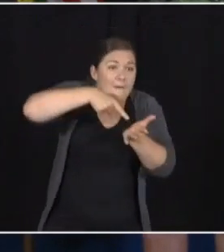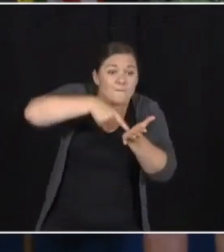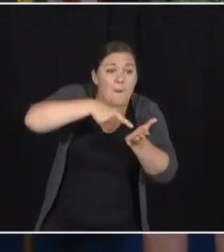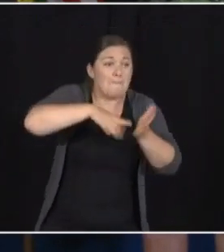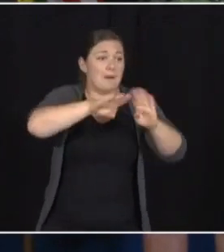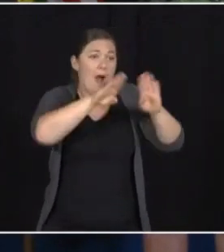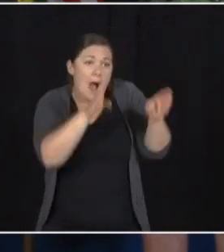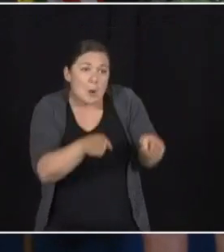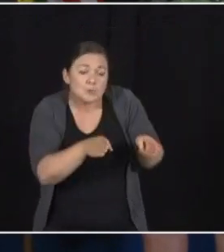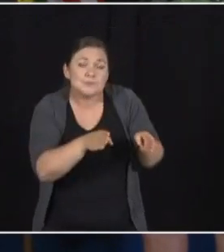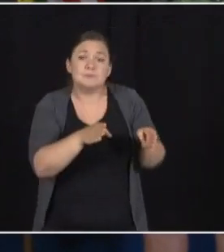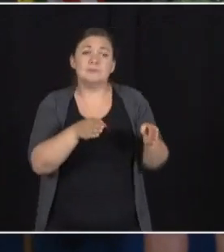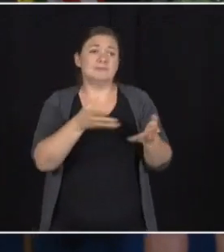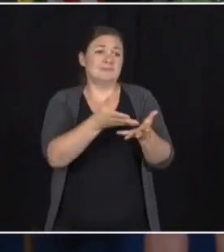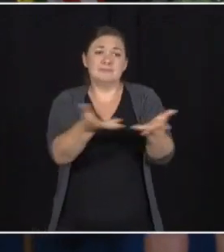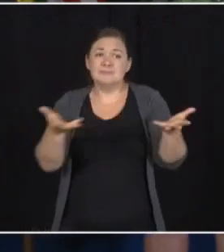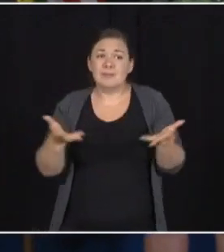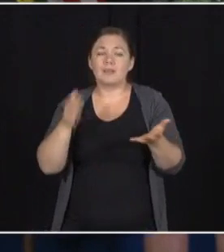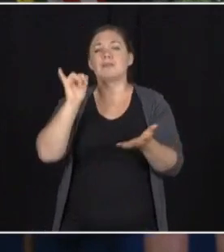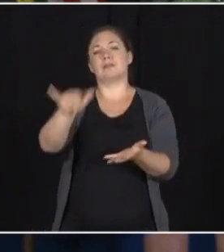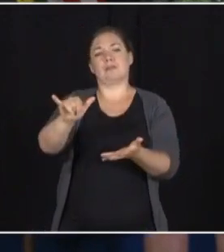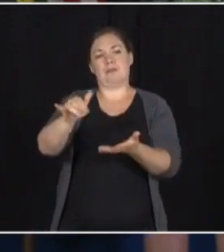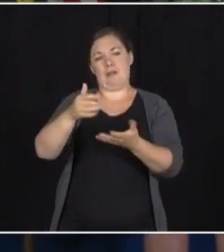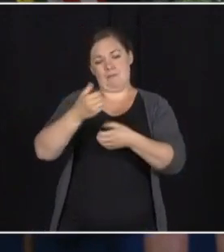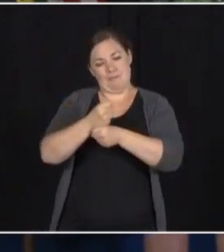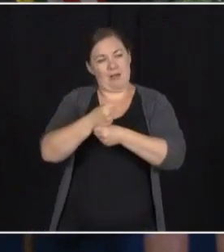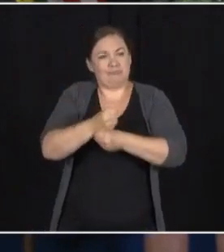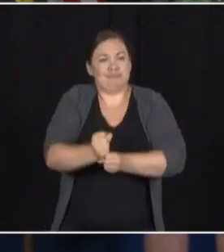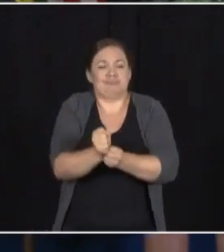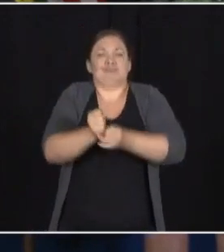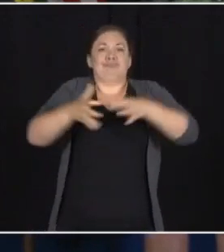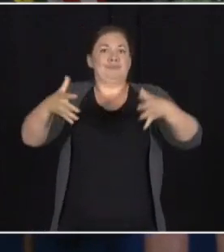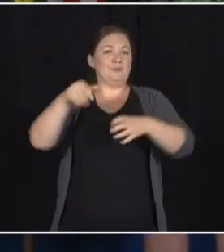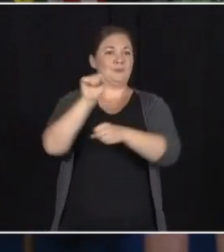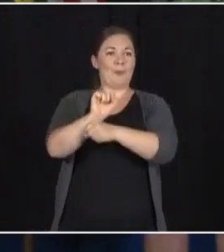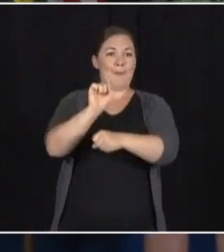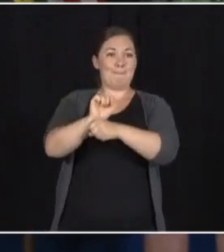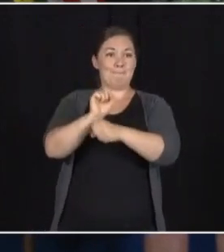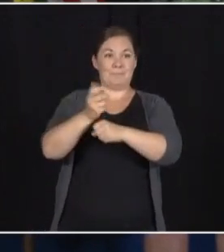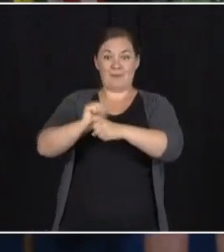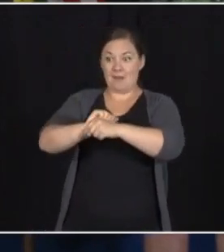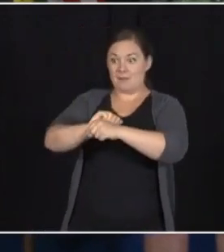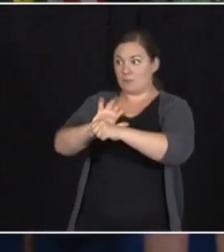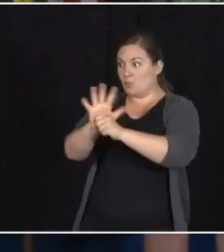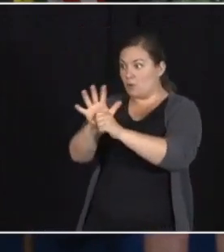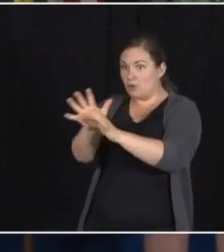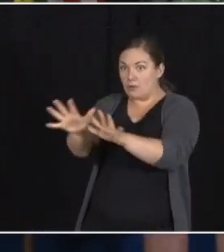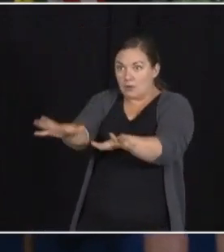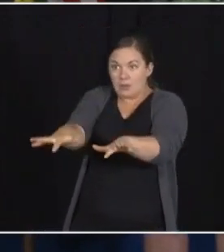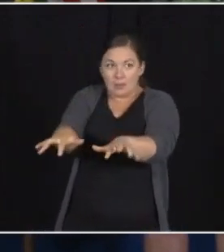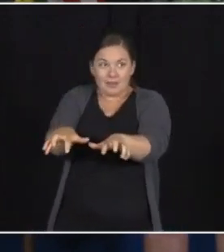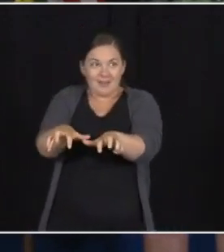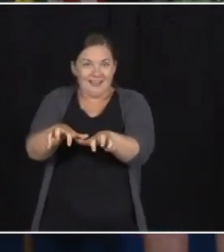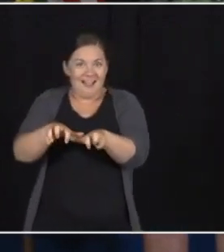They will also create jobs as our economy recovers from COVID-19. While saving taxpayer money by offsetting the